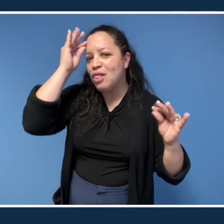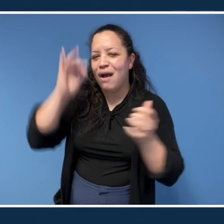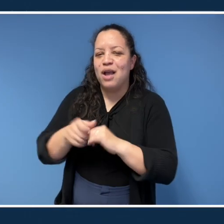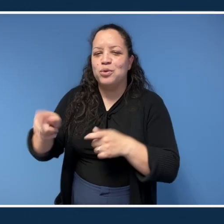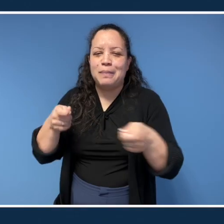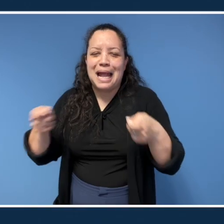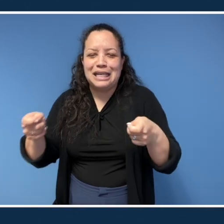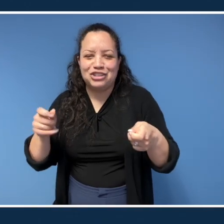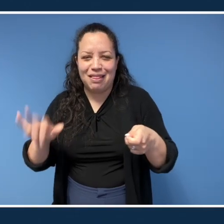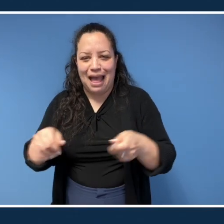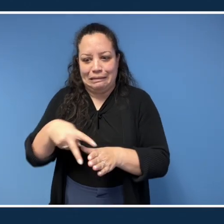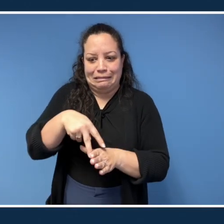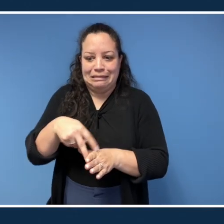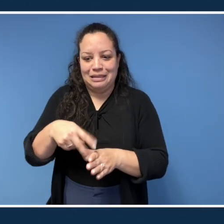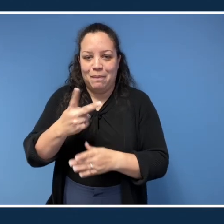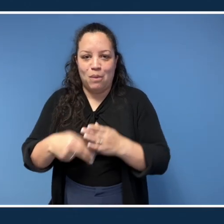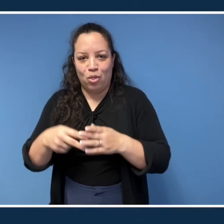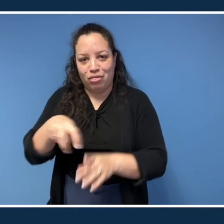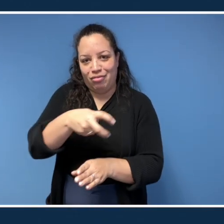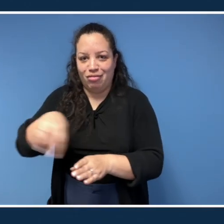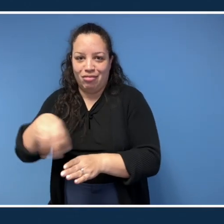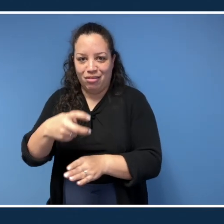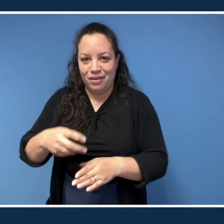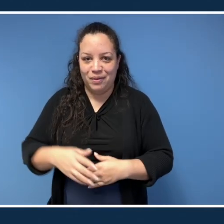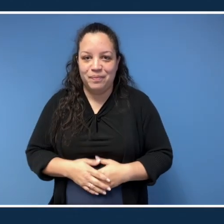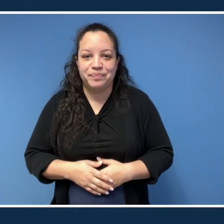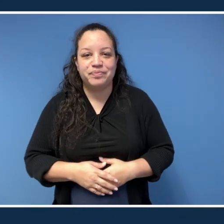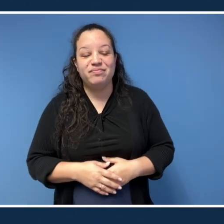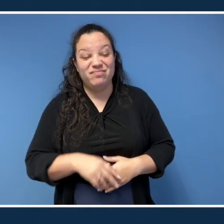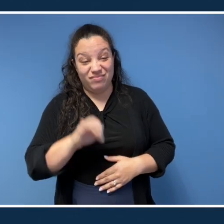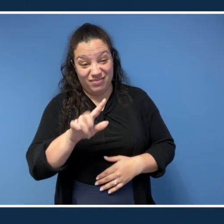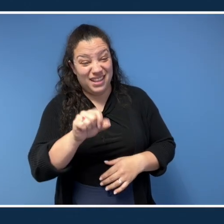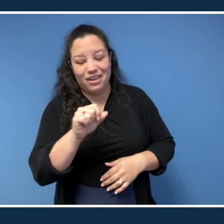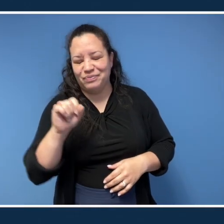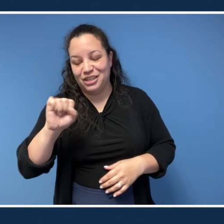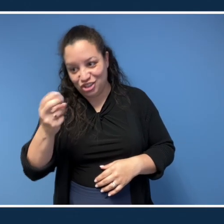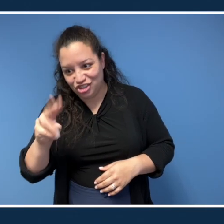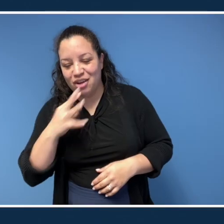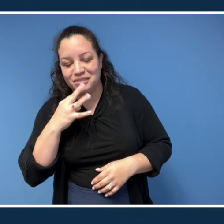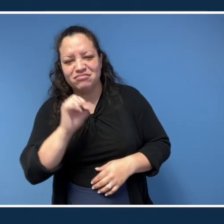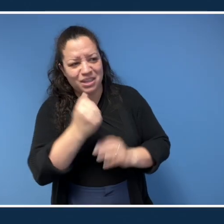how you manage that duality. Yeah, when you sent me that question, it was a great question. Um, I,